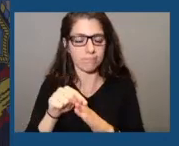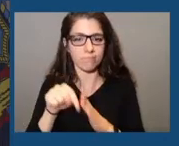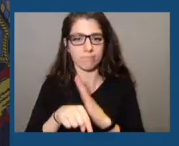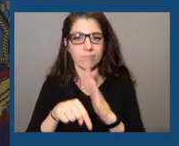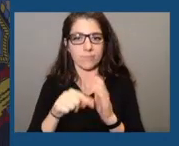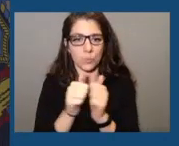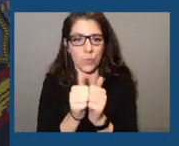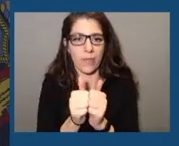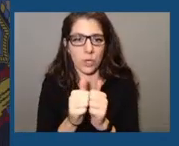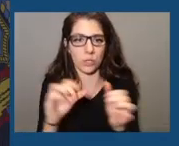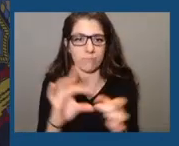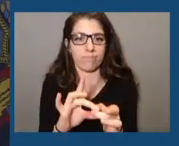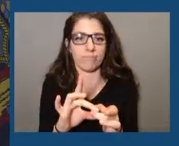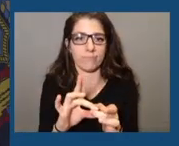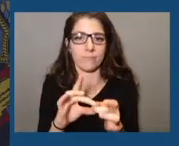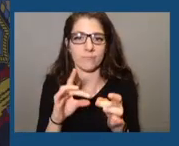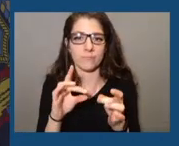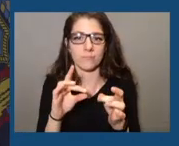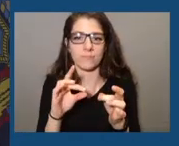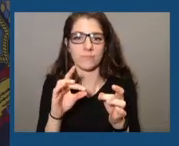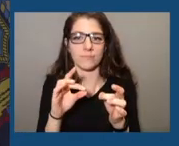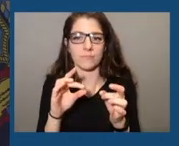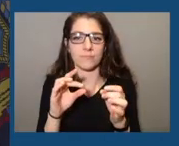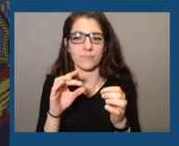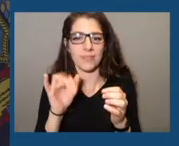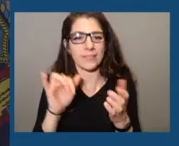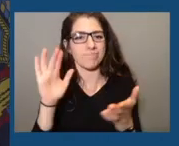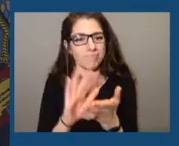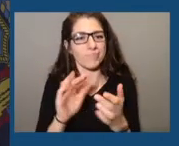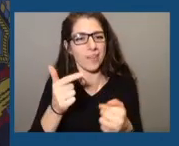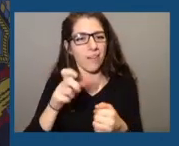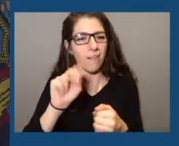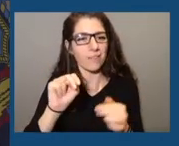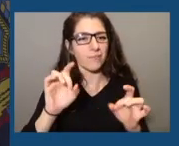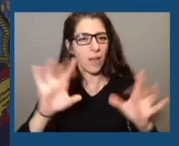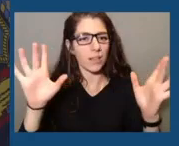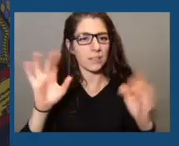and that is fighting the scourge of gun violence and facing down more criminals than ever before.